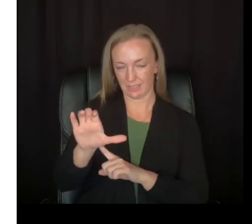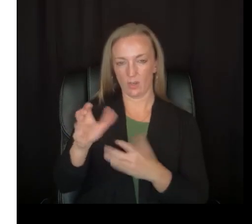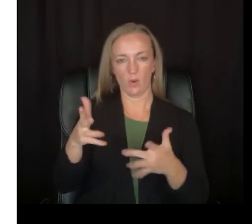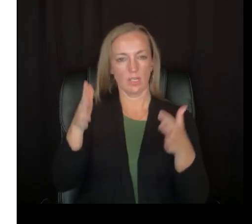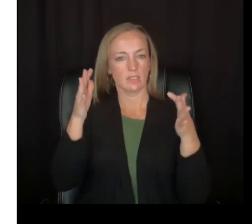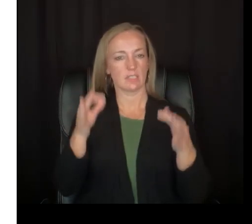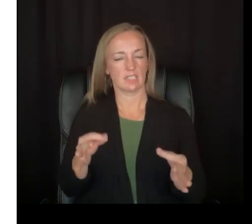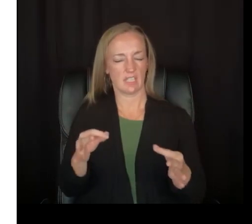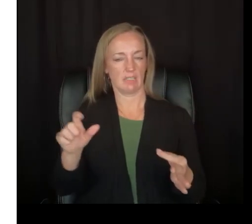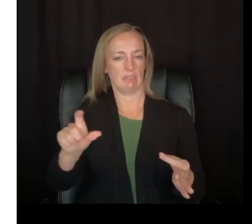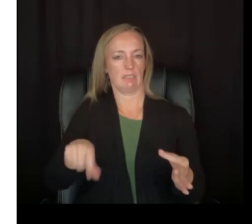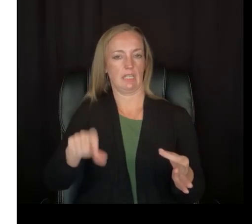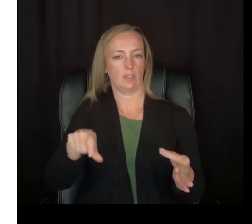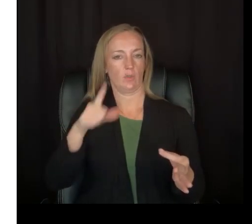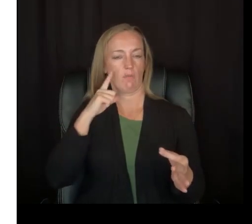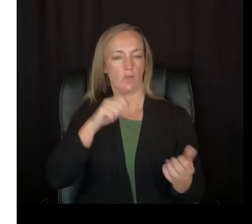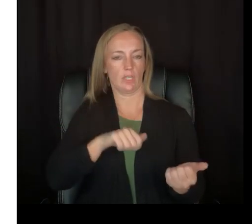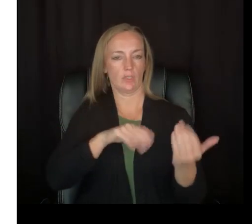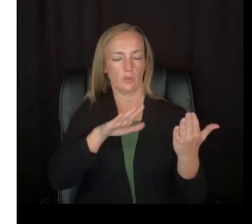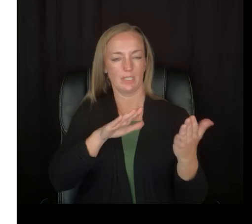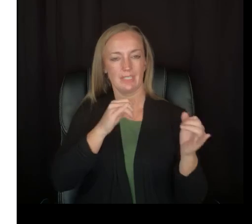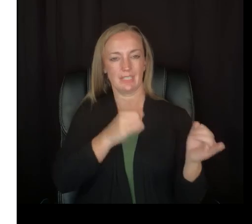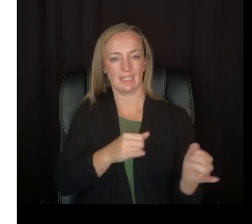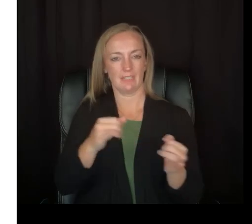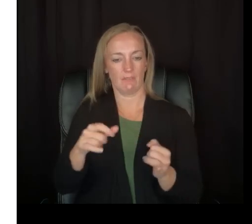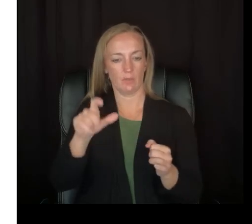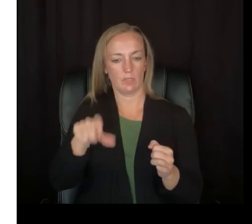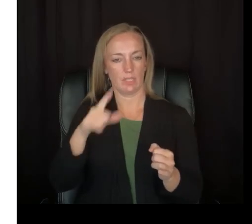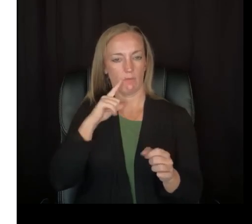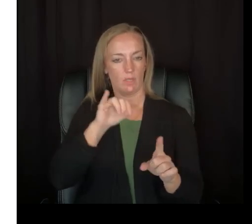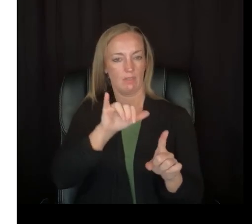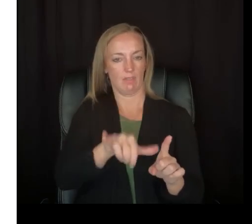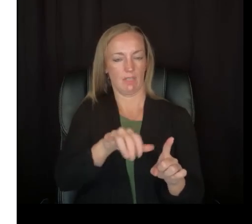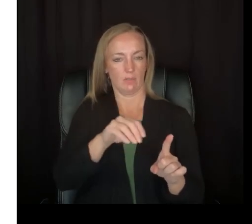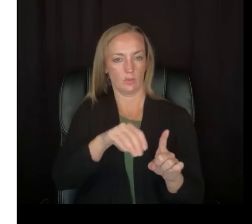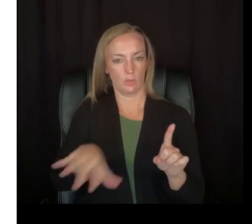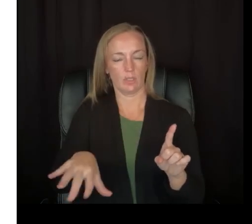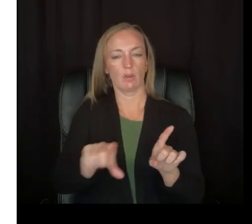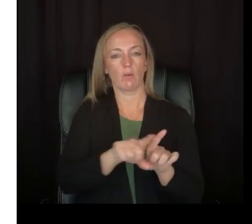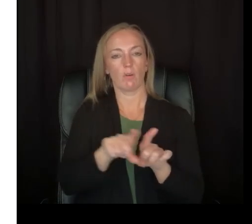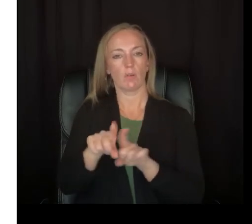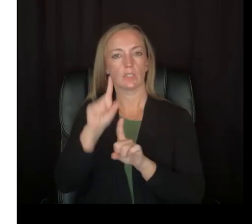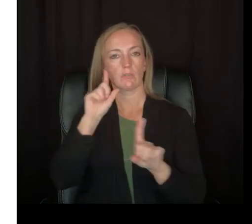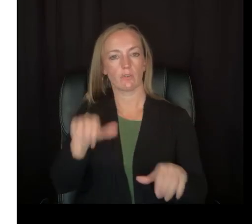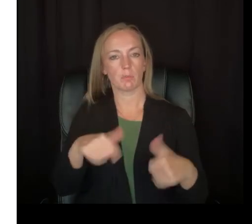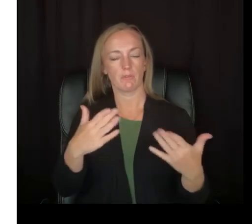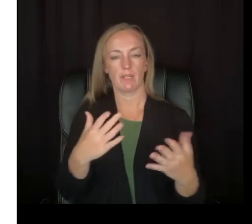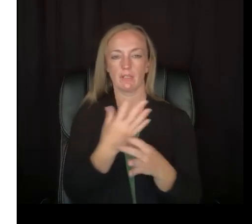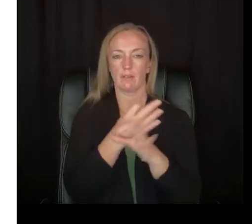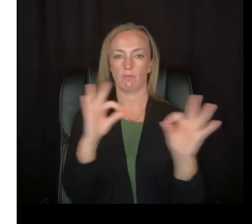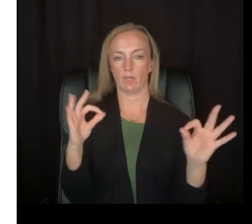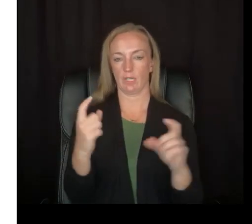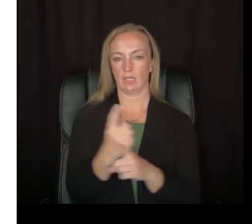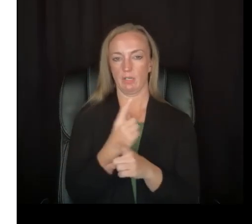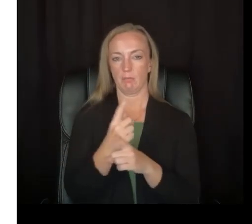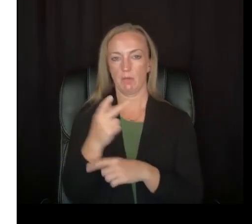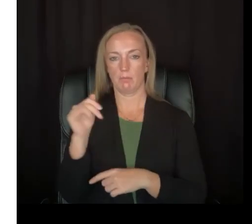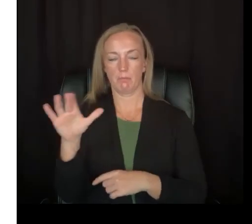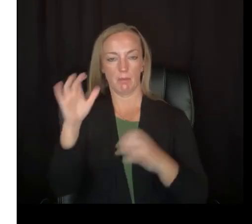determines that it's necessary to address the individual needs of the student and to provide a free appropriate public education.